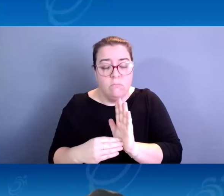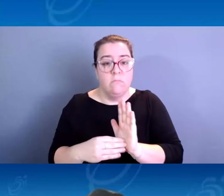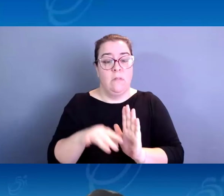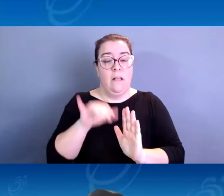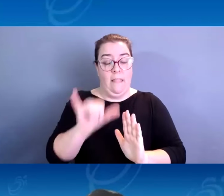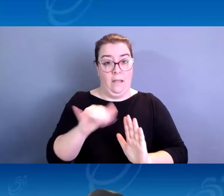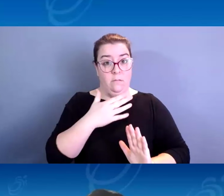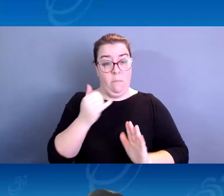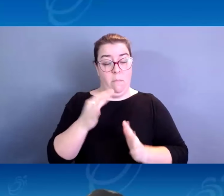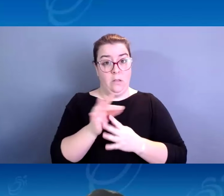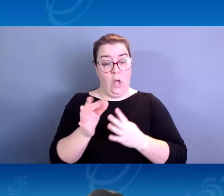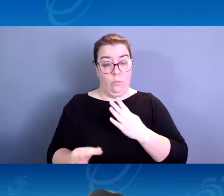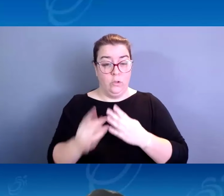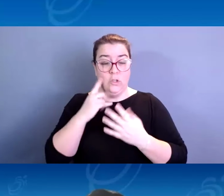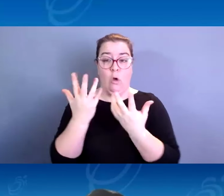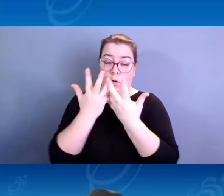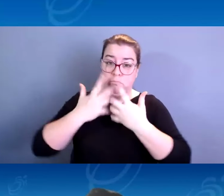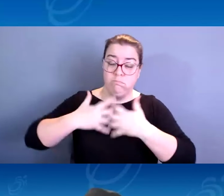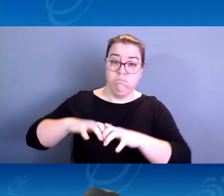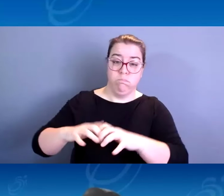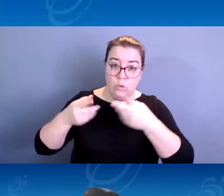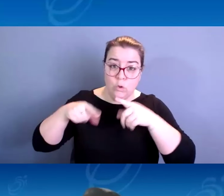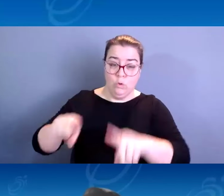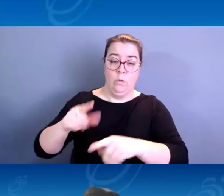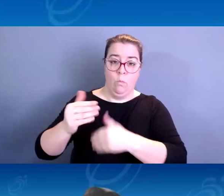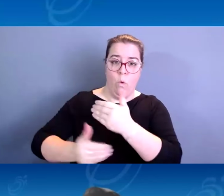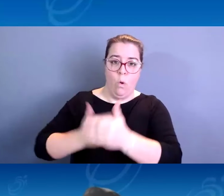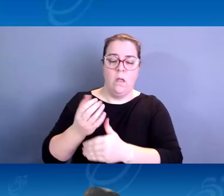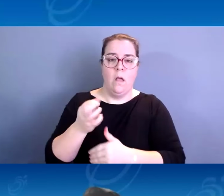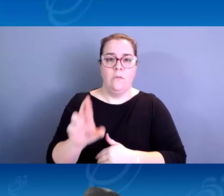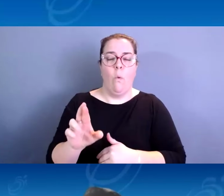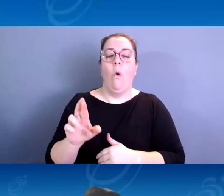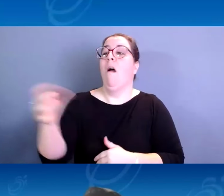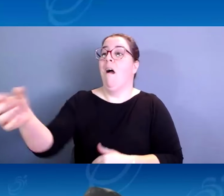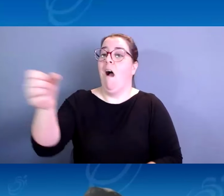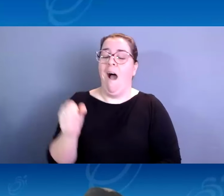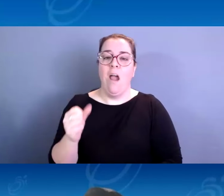So asking every employee what what their need would be in this process